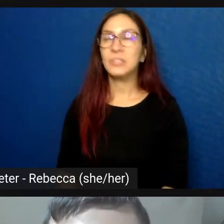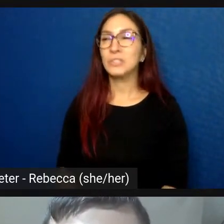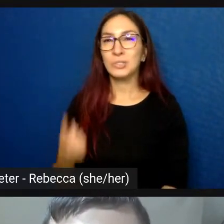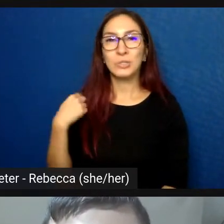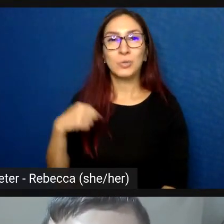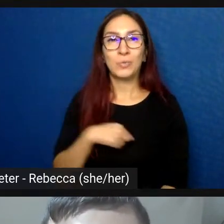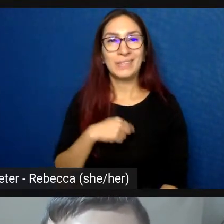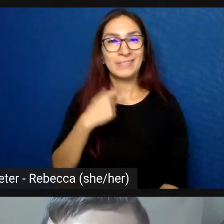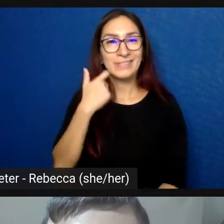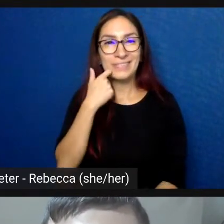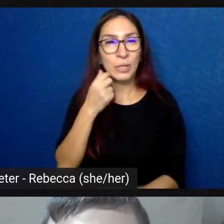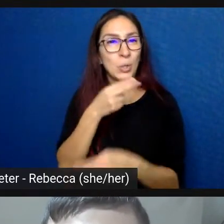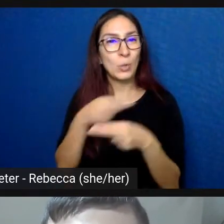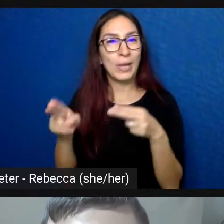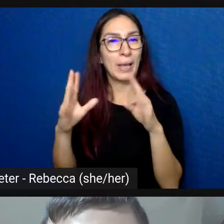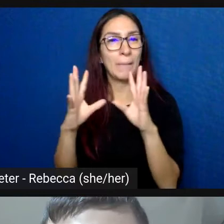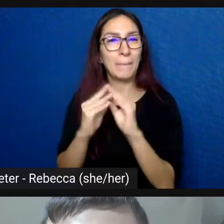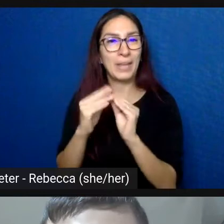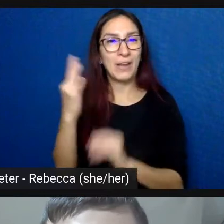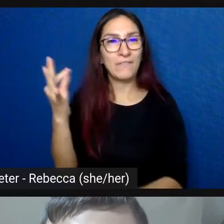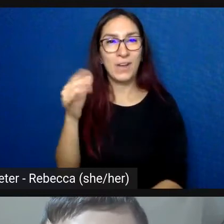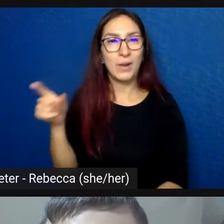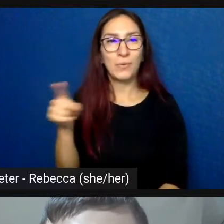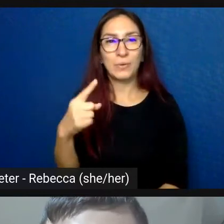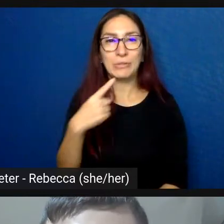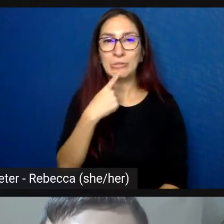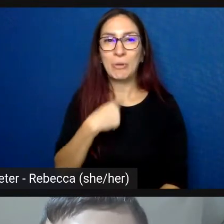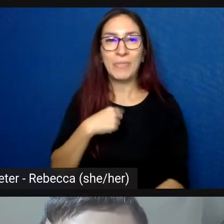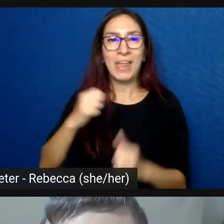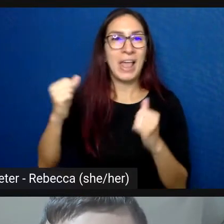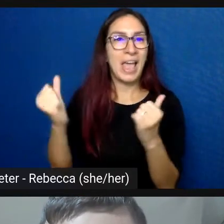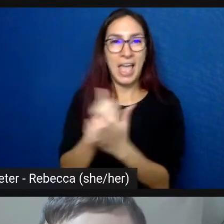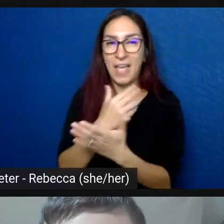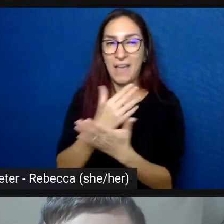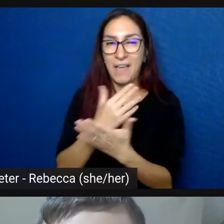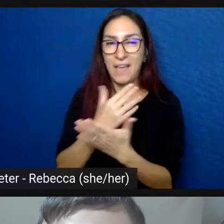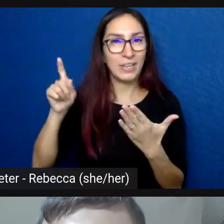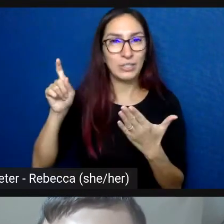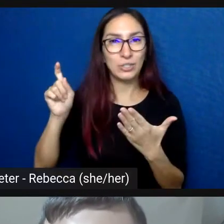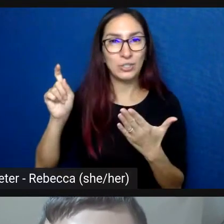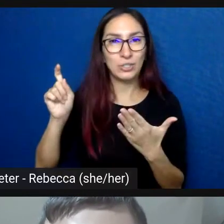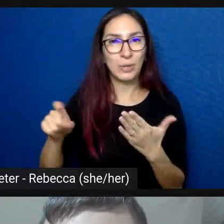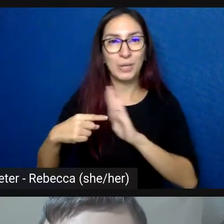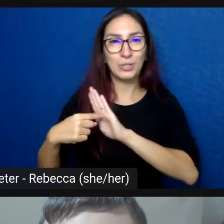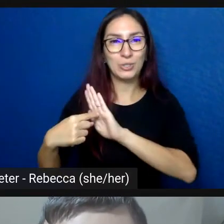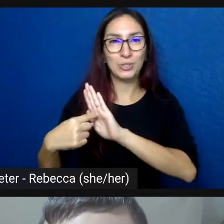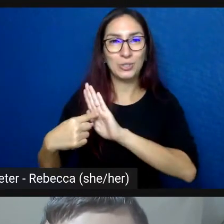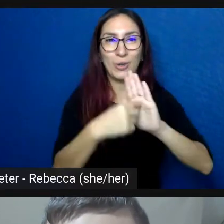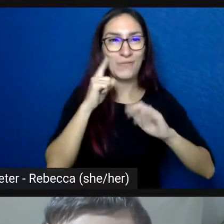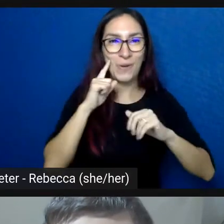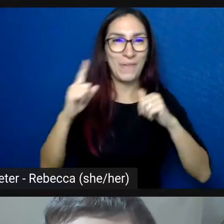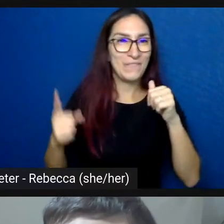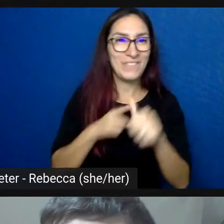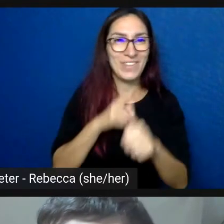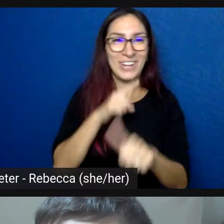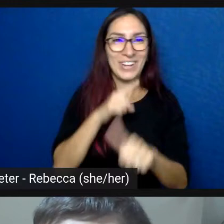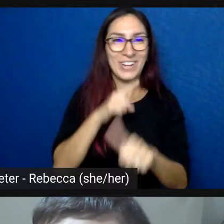where you basically told me that everything should be shown for the first time, [chuckles]